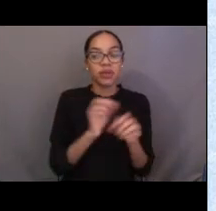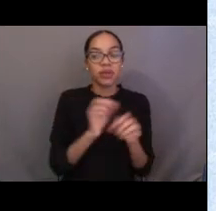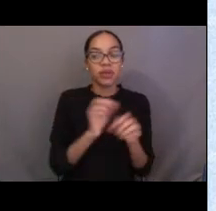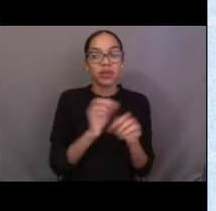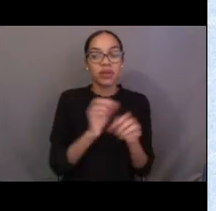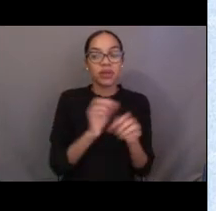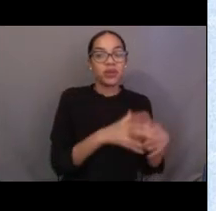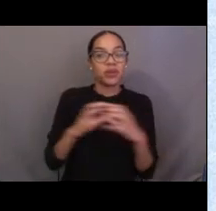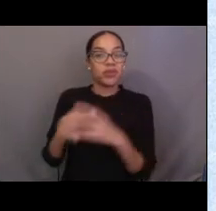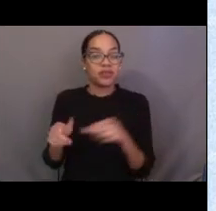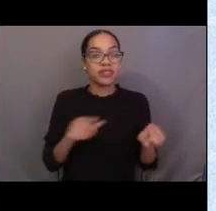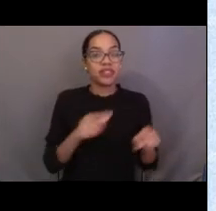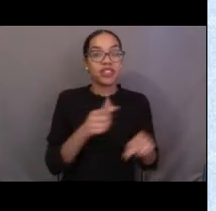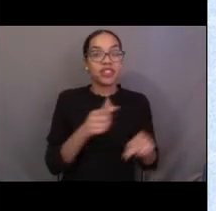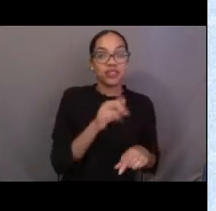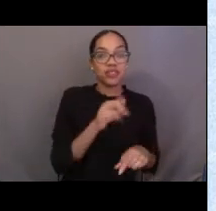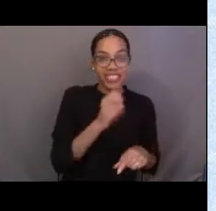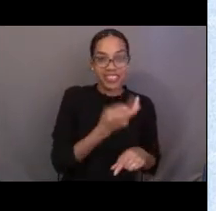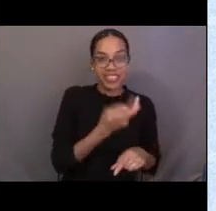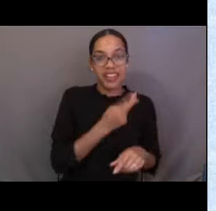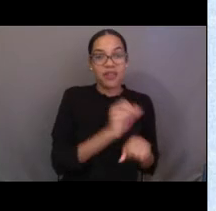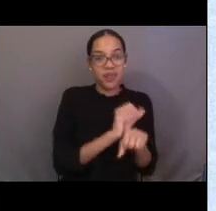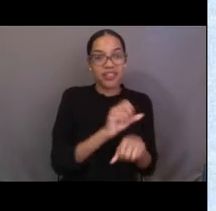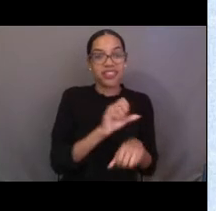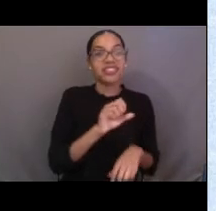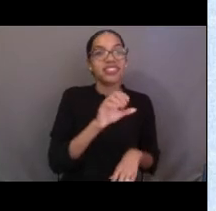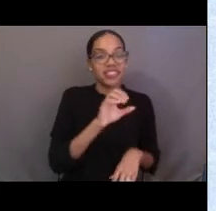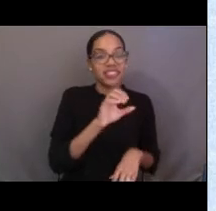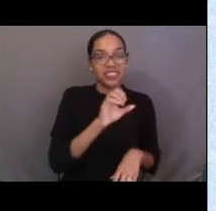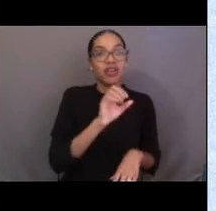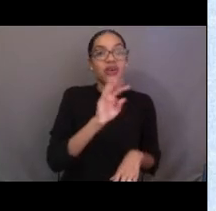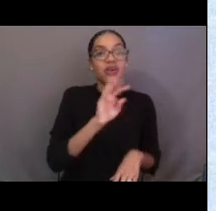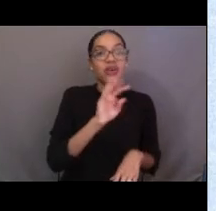and I worked for Barnstable County Cape Cod Cooperative Extension.